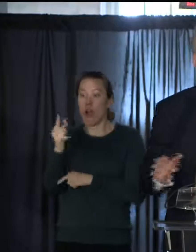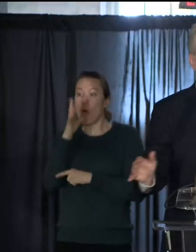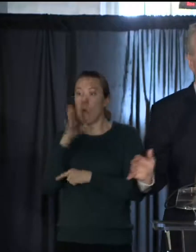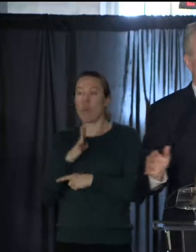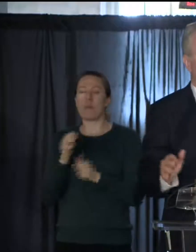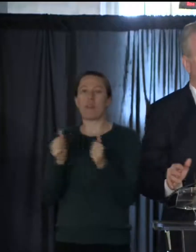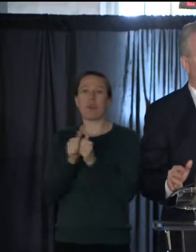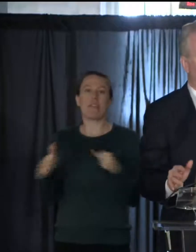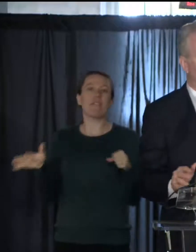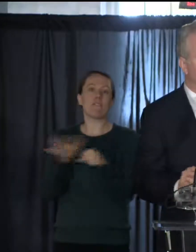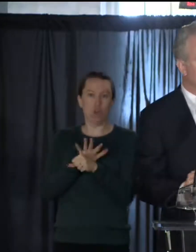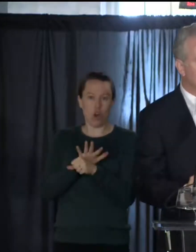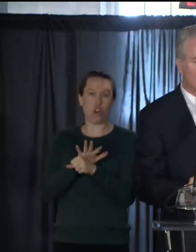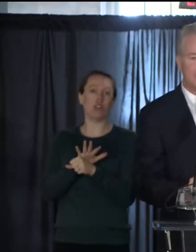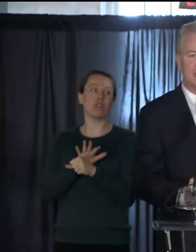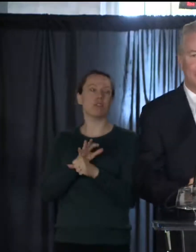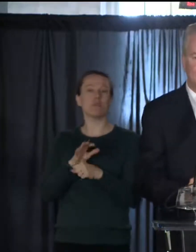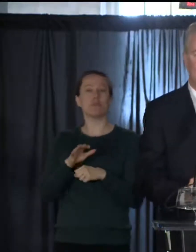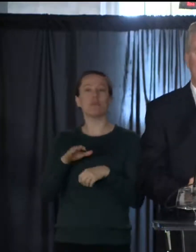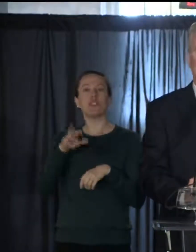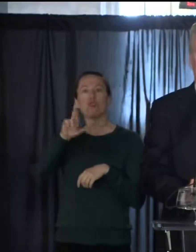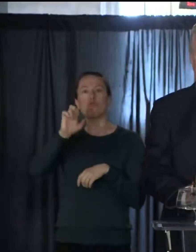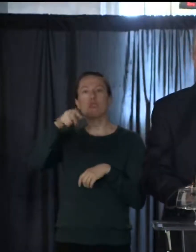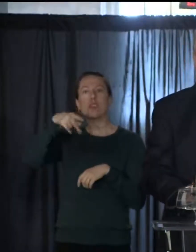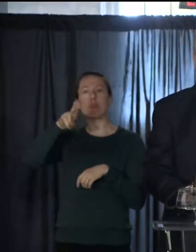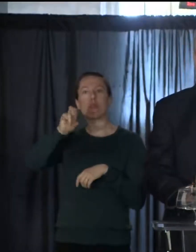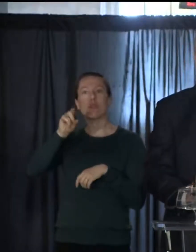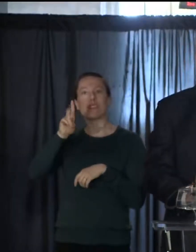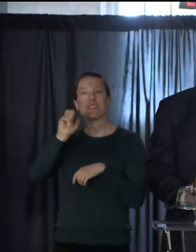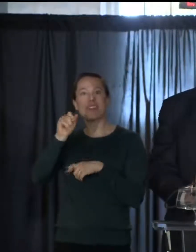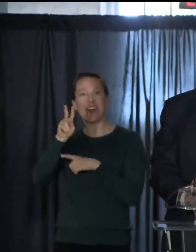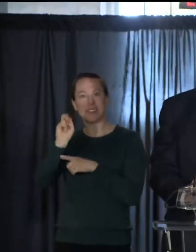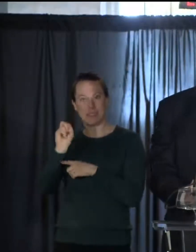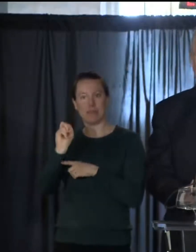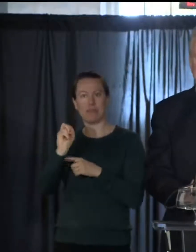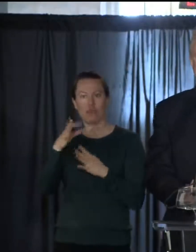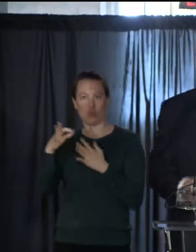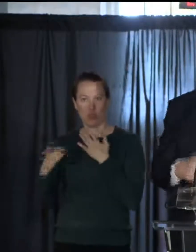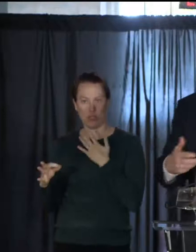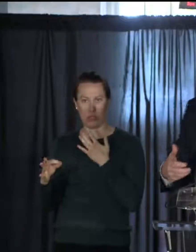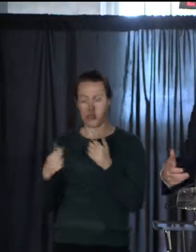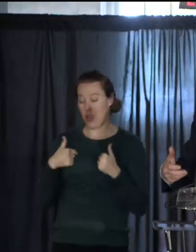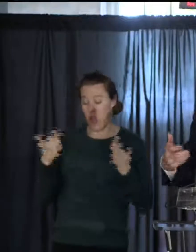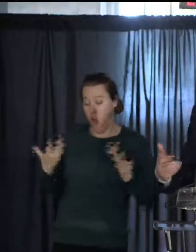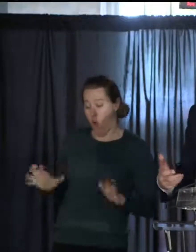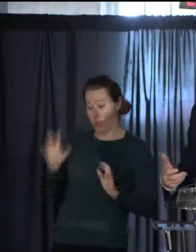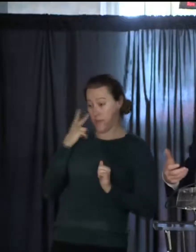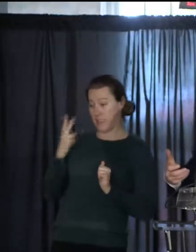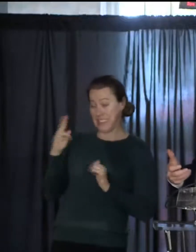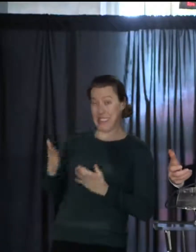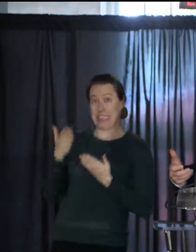REPRODUCTIVE CHOICE. WE'VE SEEN THOSE INTRODUCED ALREADY. NOW, IN THE PAST WE'VE ALSO SEEN